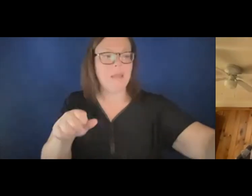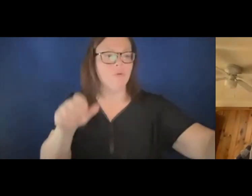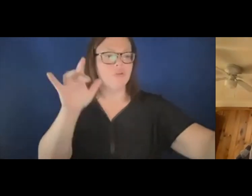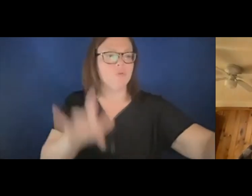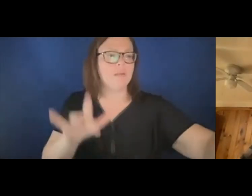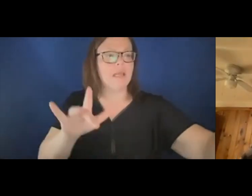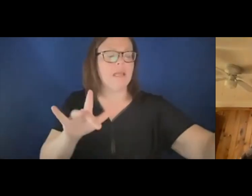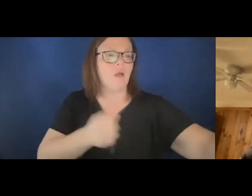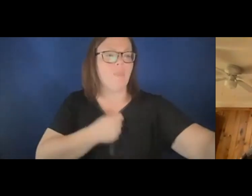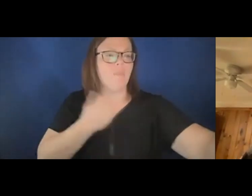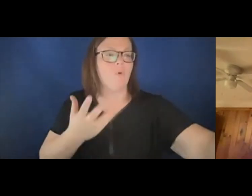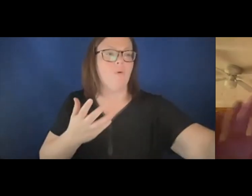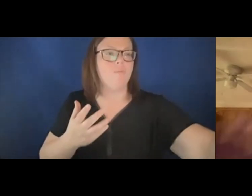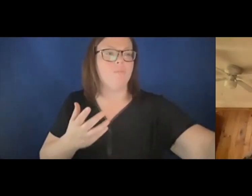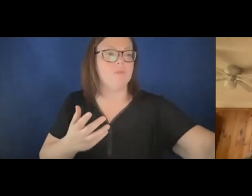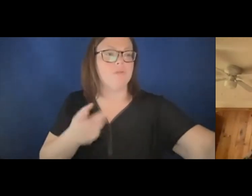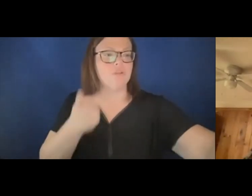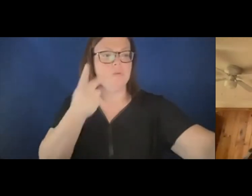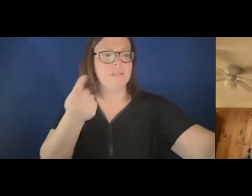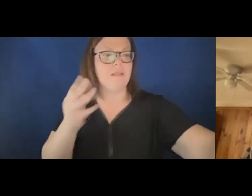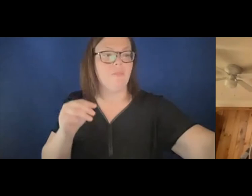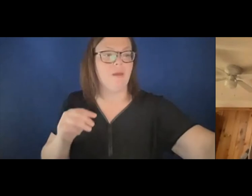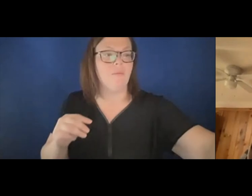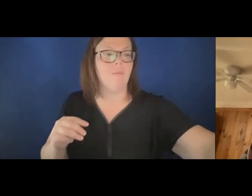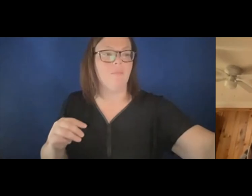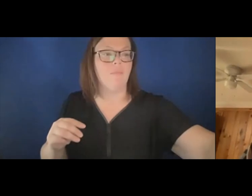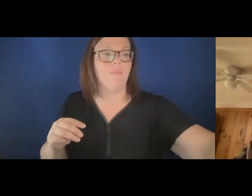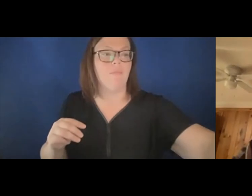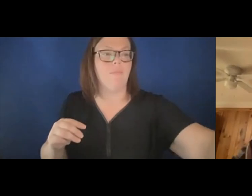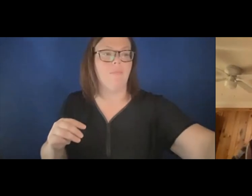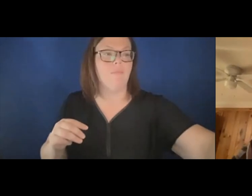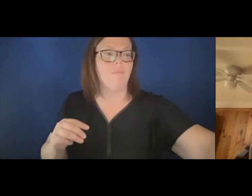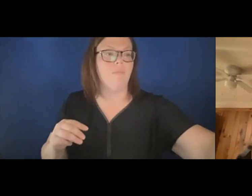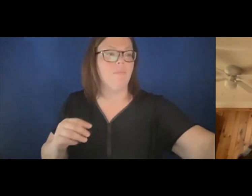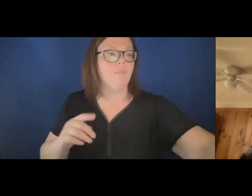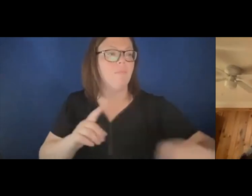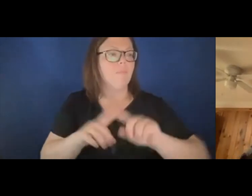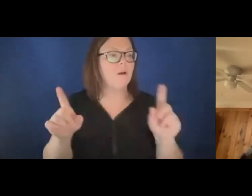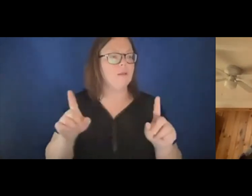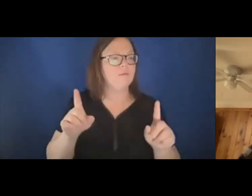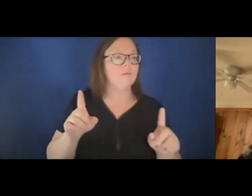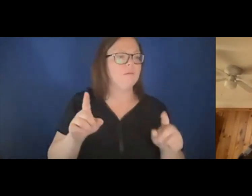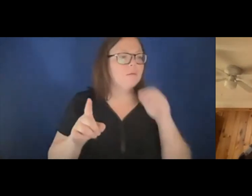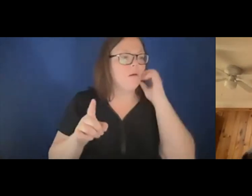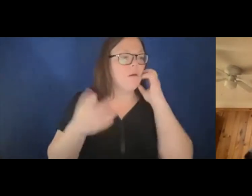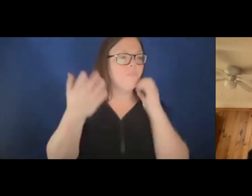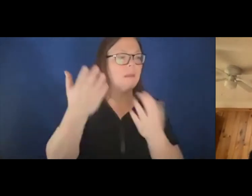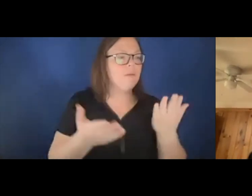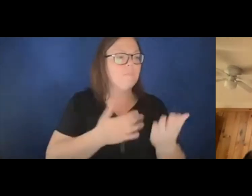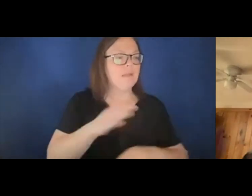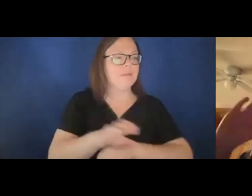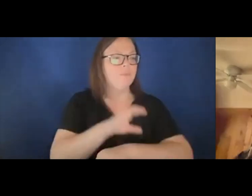and actually like see them, but maybe it might just be my computer. I'm forgetting to do